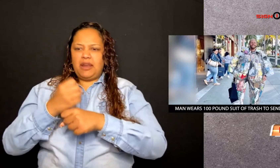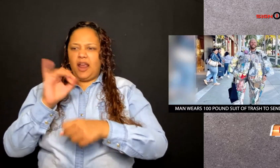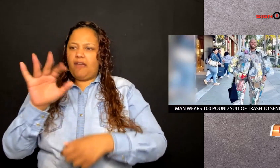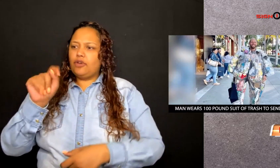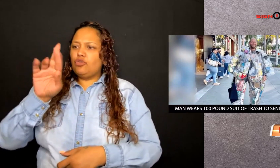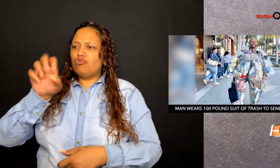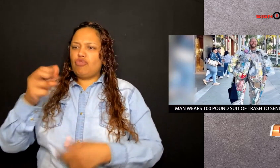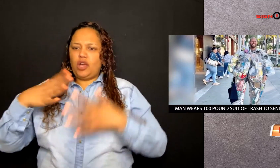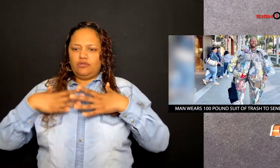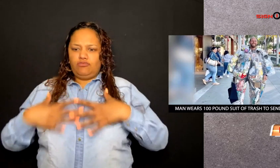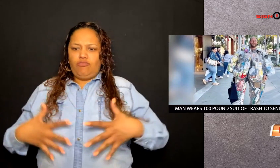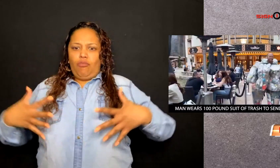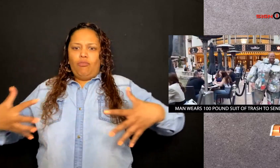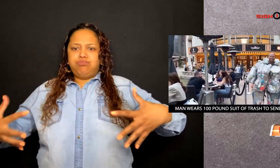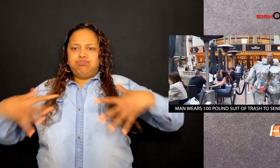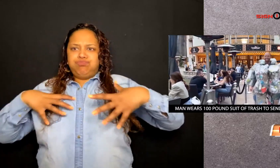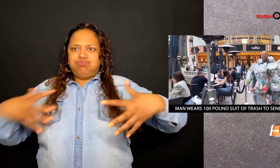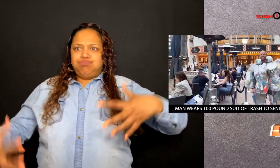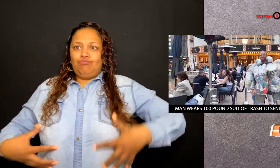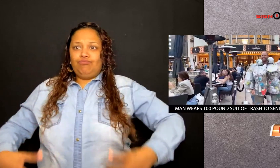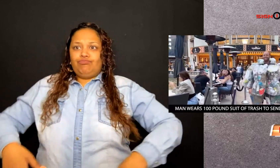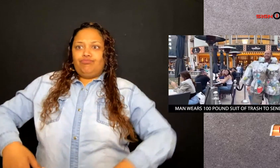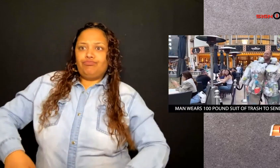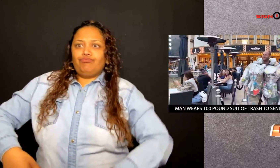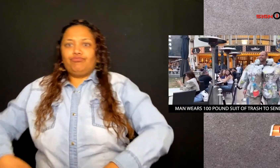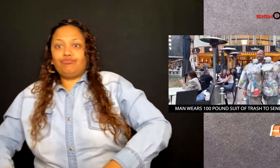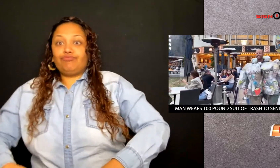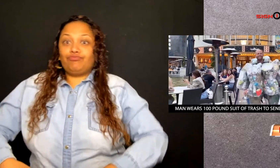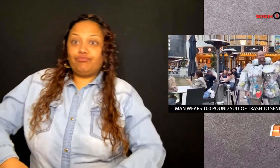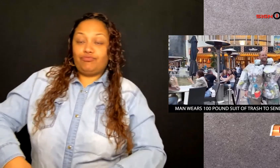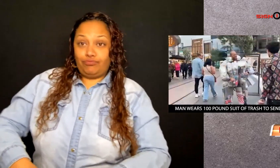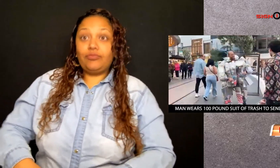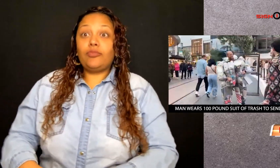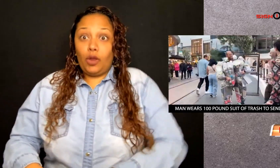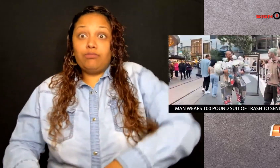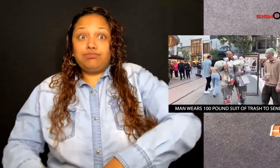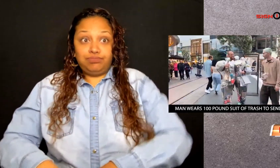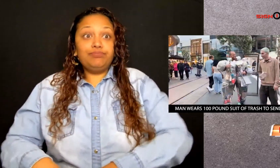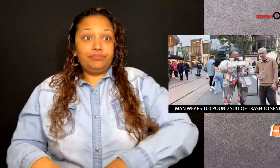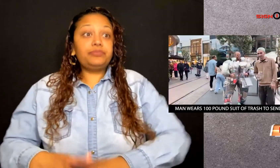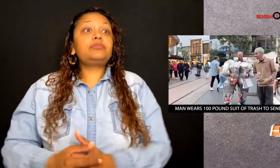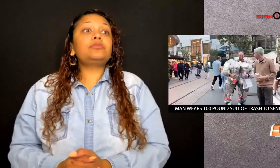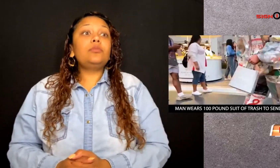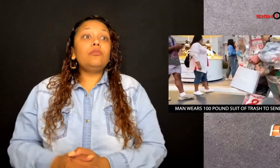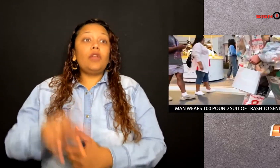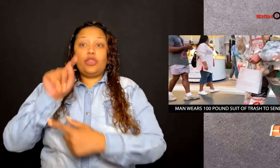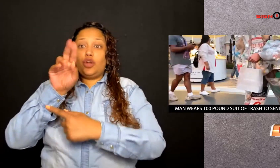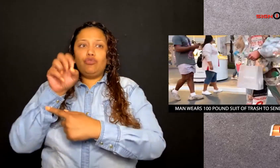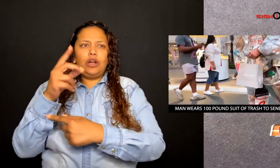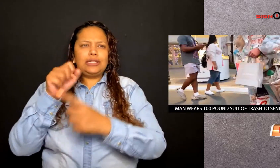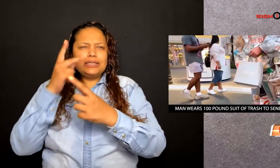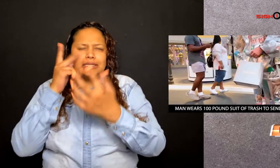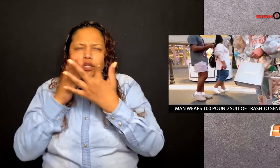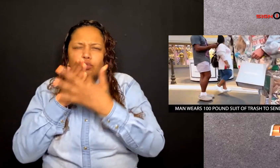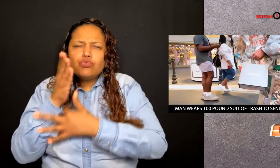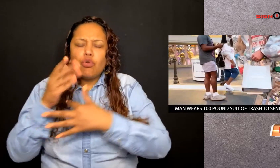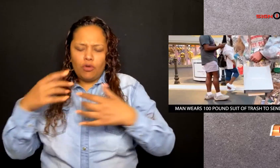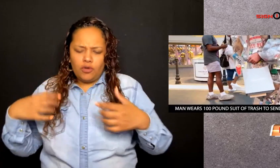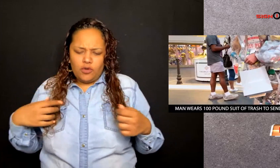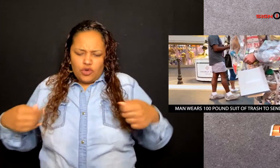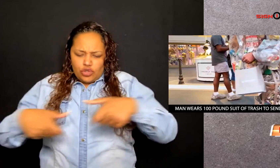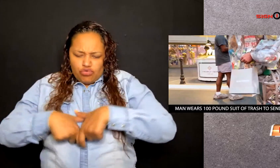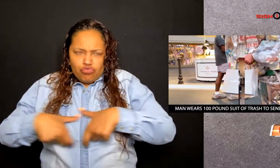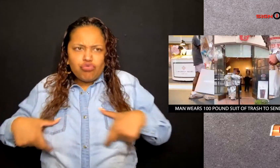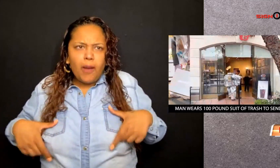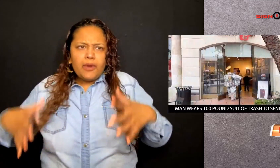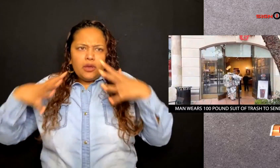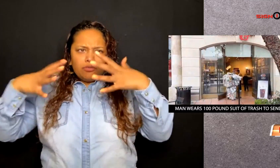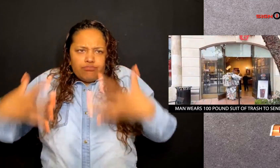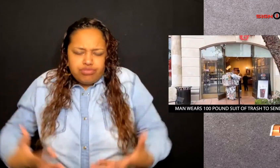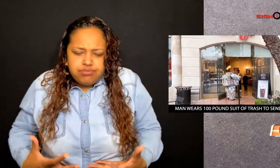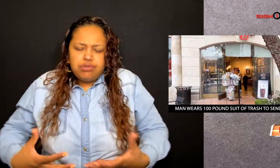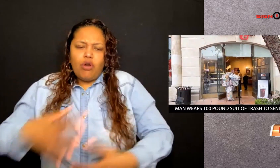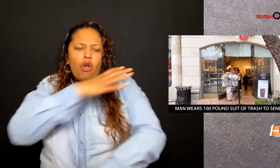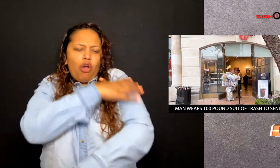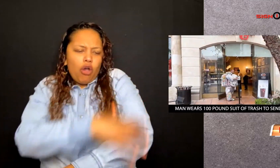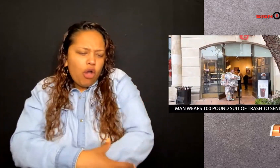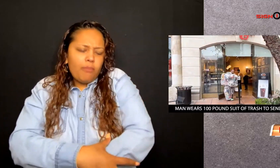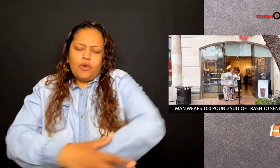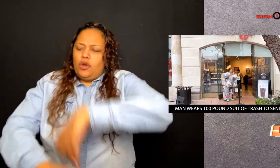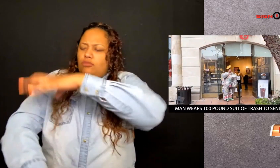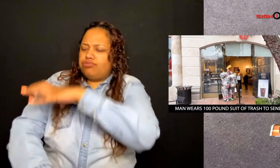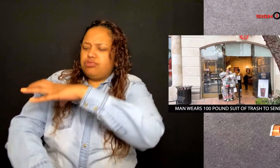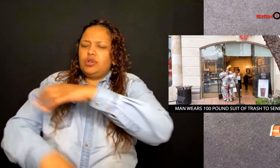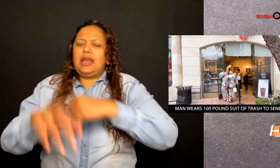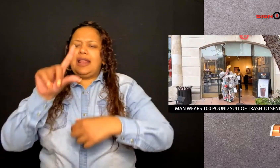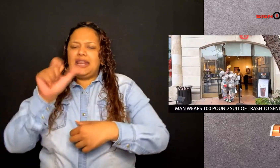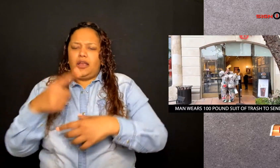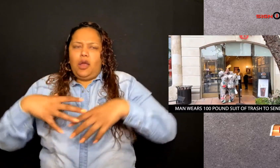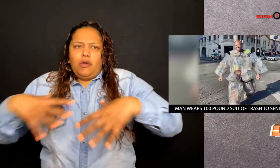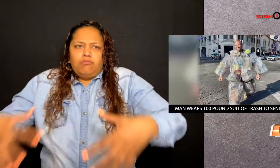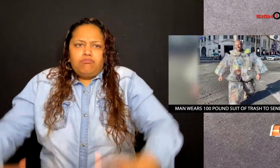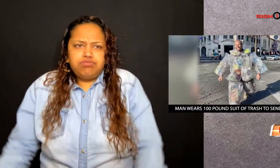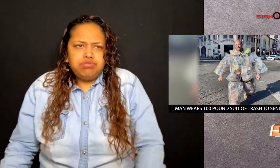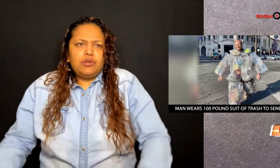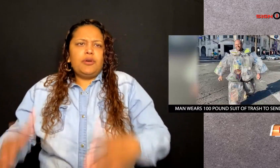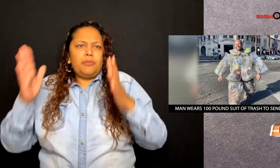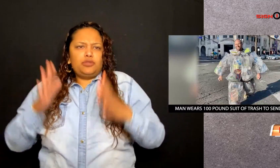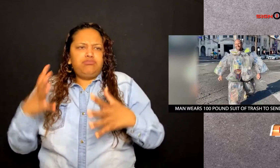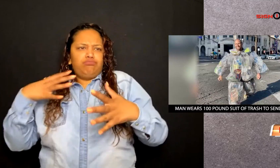a 100 pound suit made of trash the trash is in huge see-through bags strapped